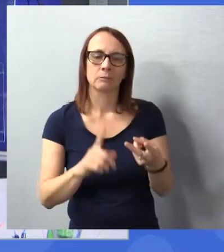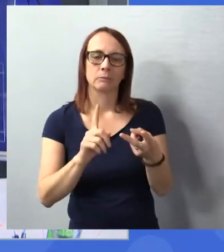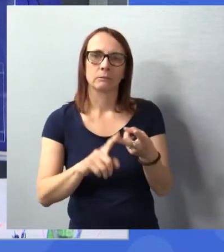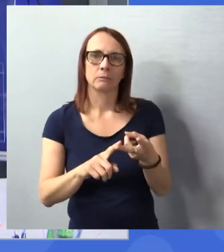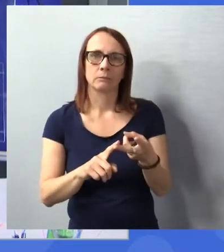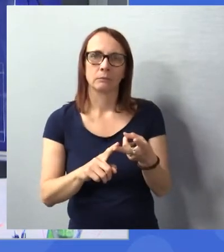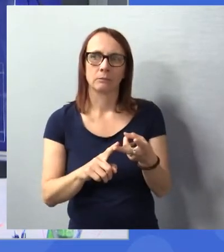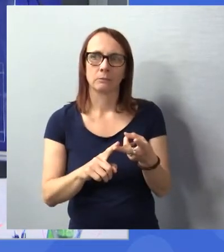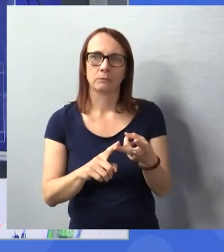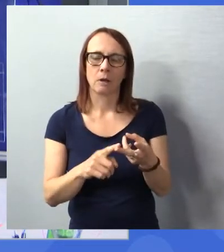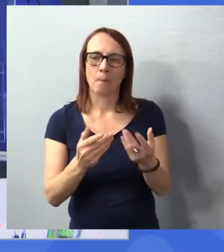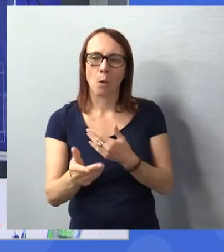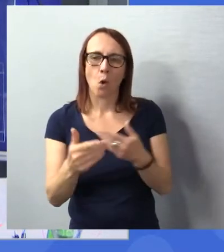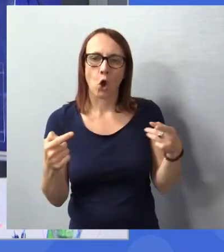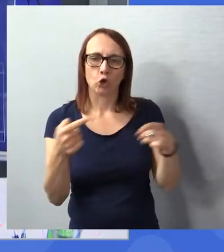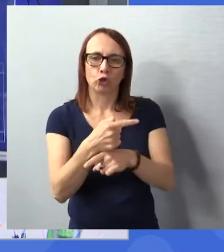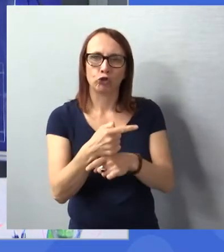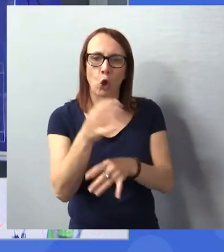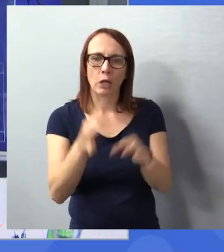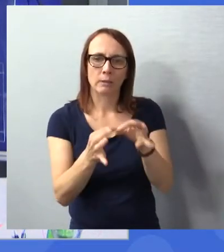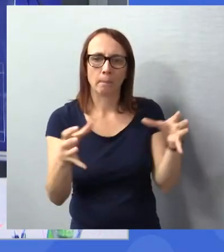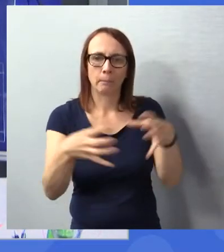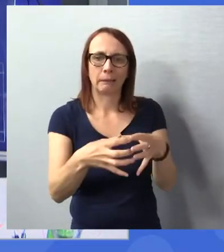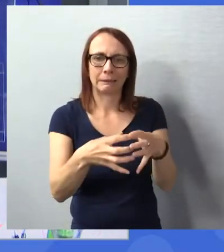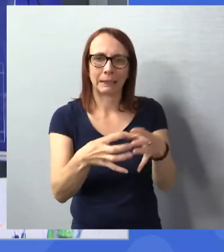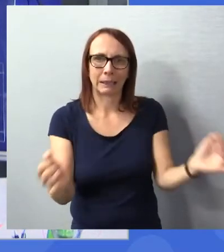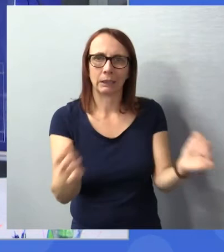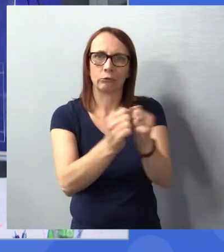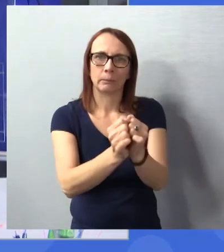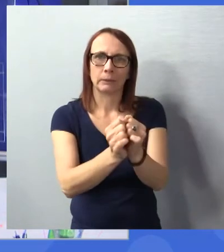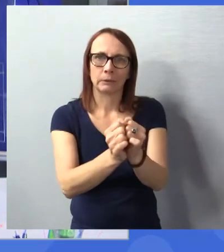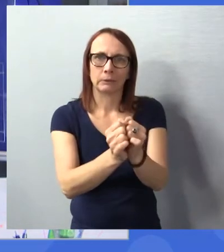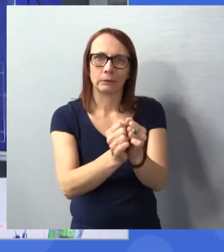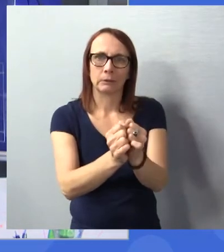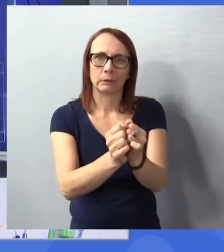was more cross-party consensus and mixed groups we acknowledge that that happens